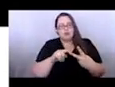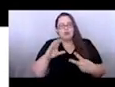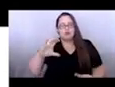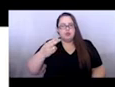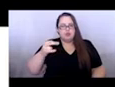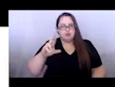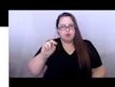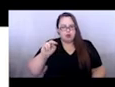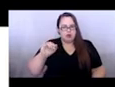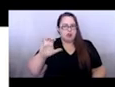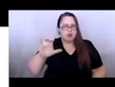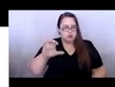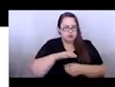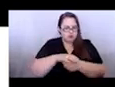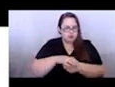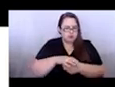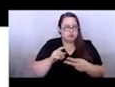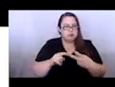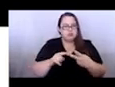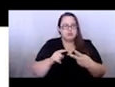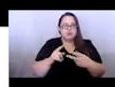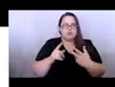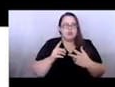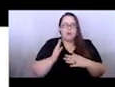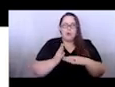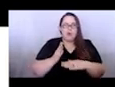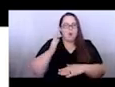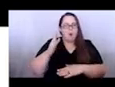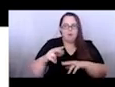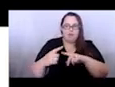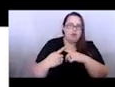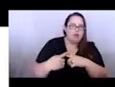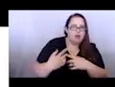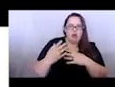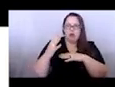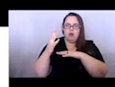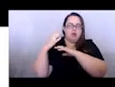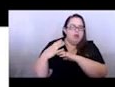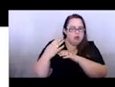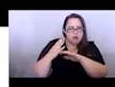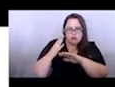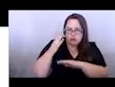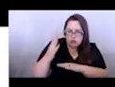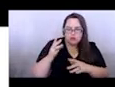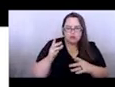This results in role overload, conflicting roles in the individual in order to for the life